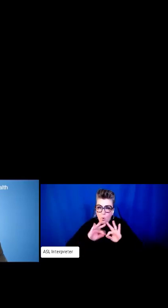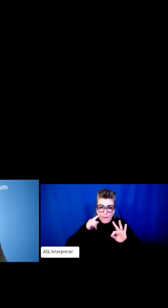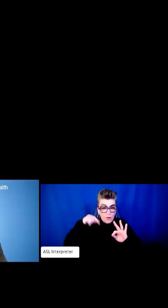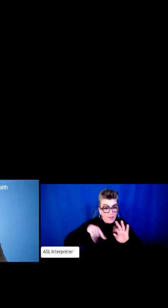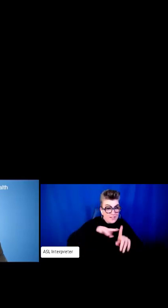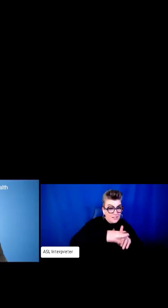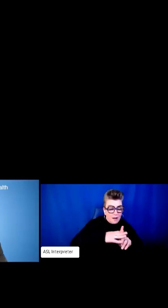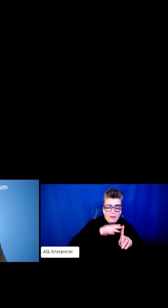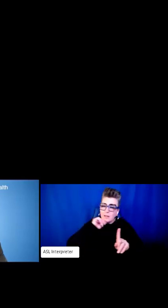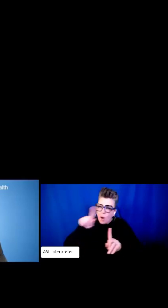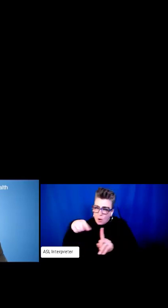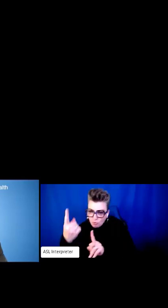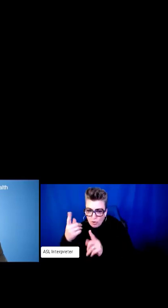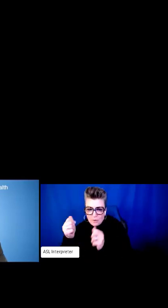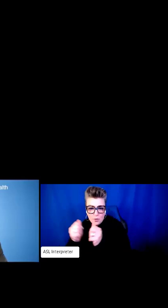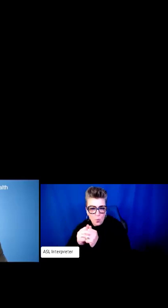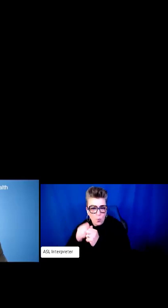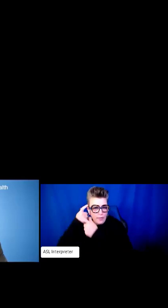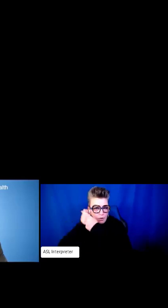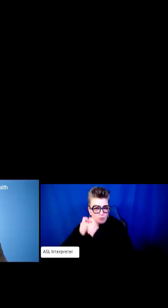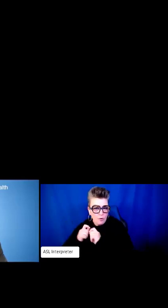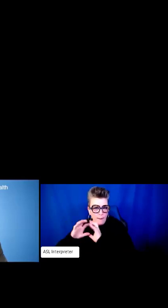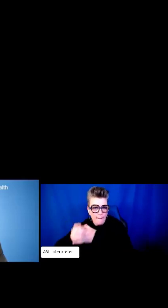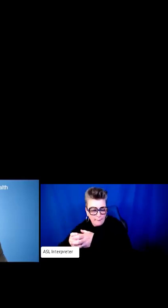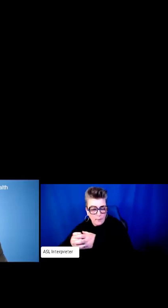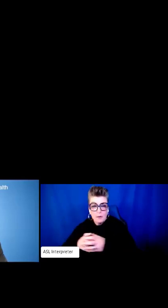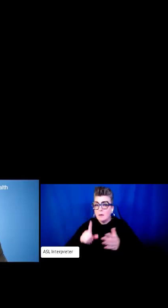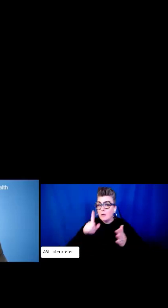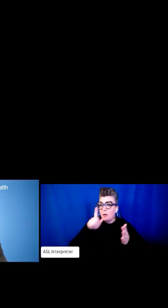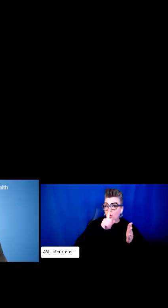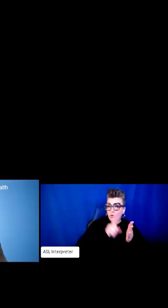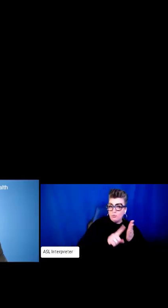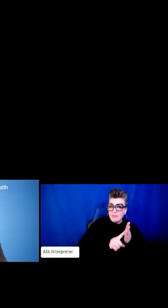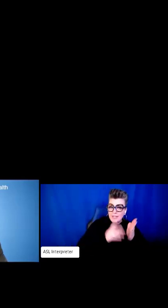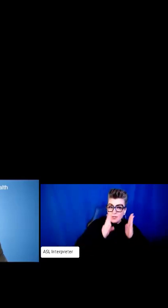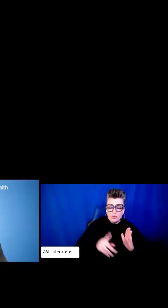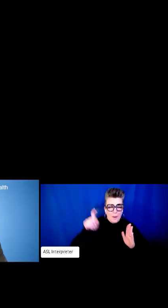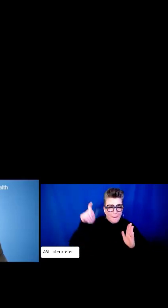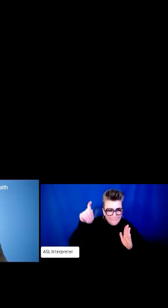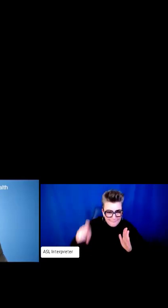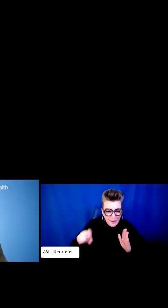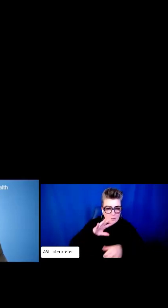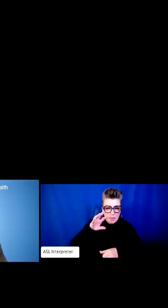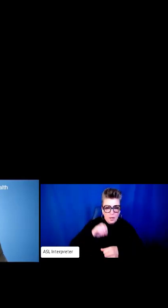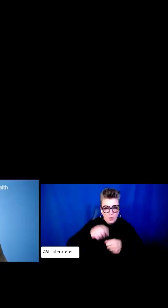is that researchers should ensure that consent processes reflect their plans for data management and sharing.